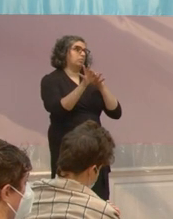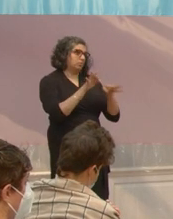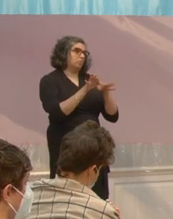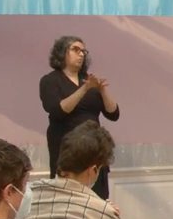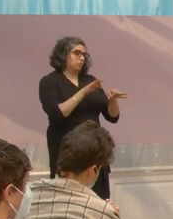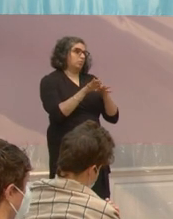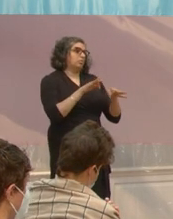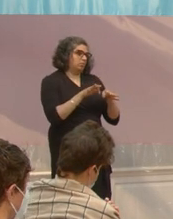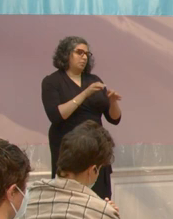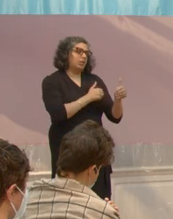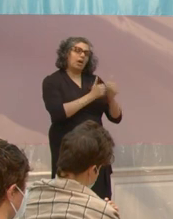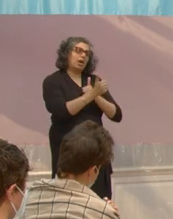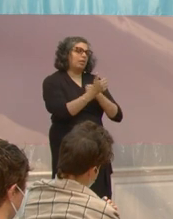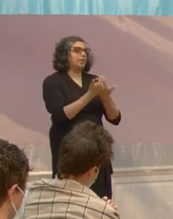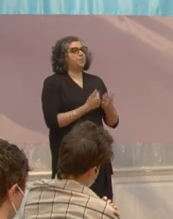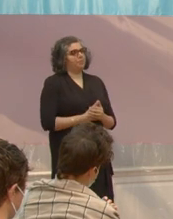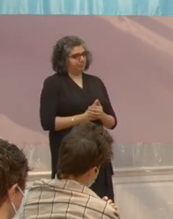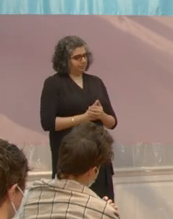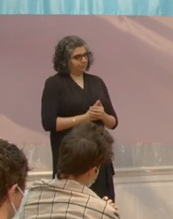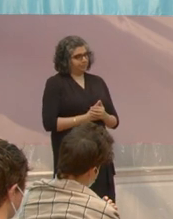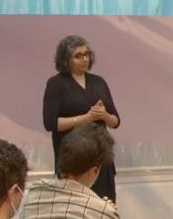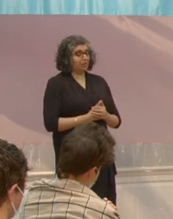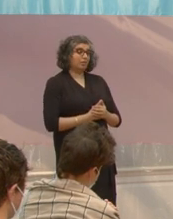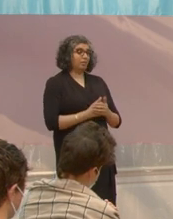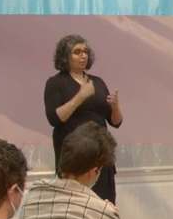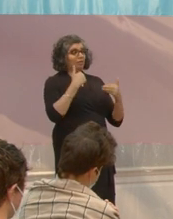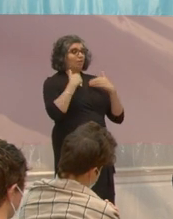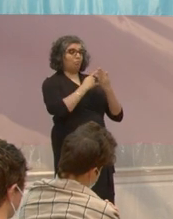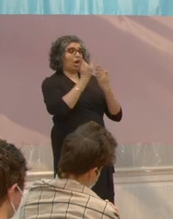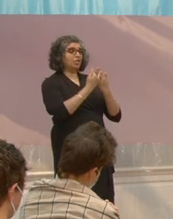With beyond just like conceiving of a piece like this. And hiring